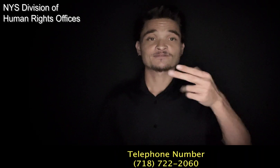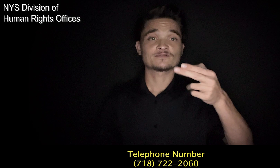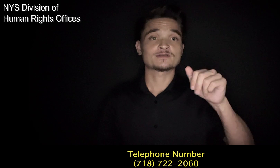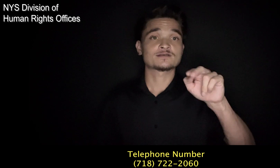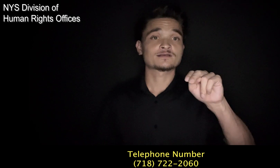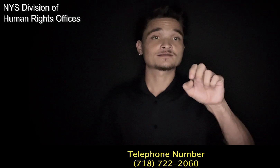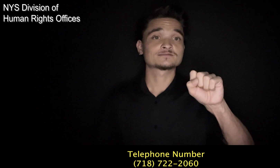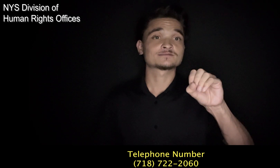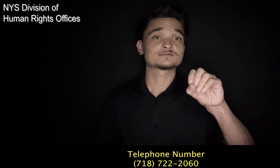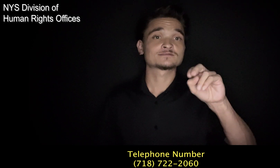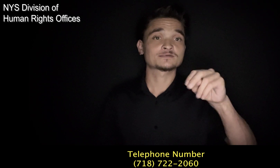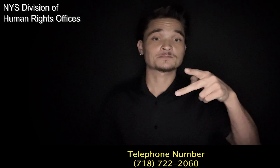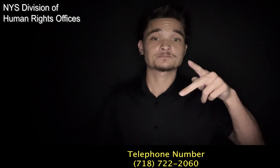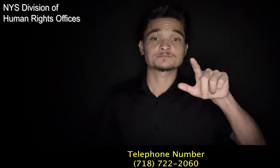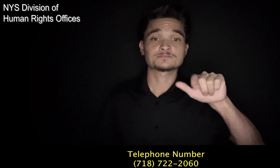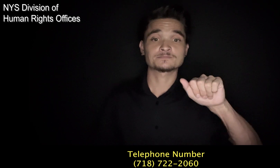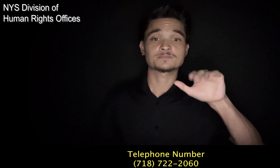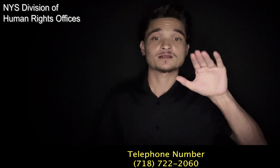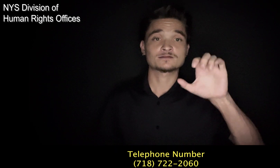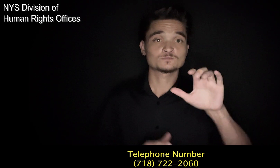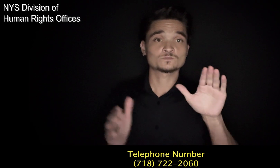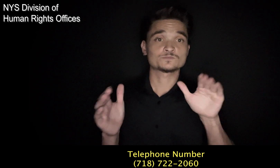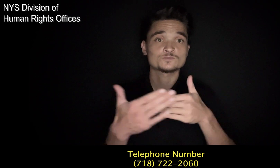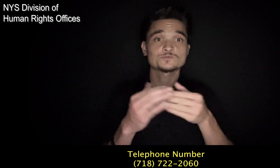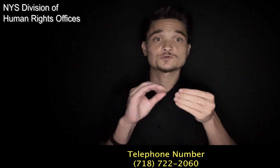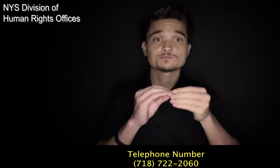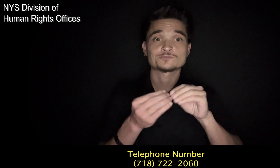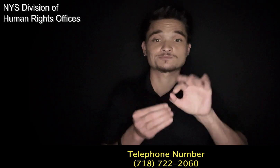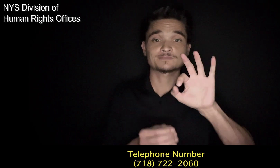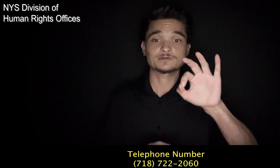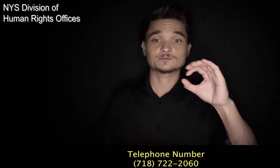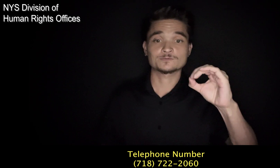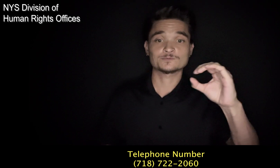Telephone Number (718) 722-2060